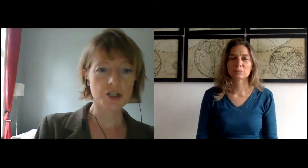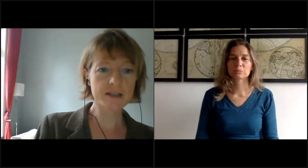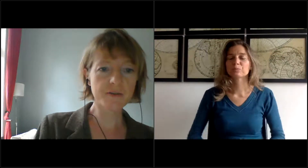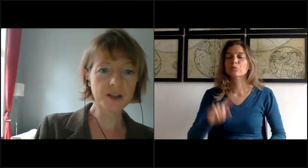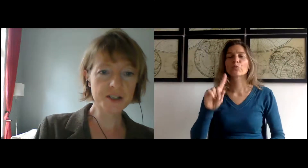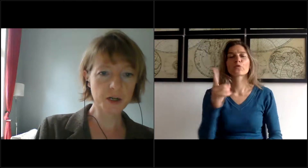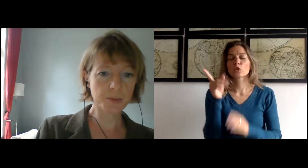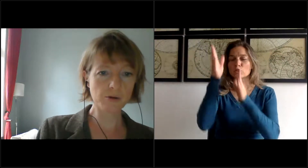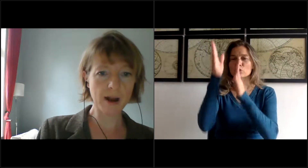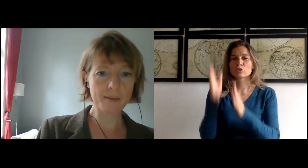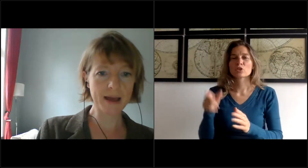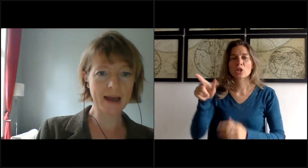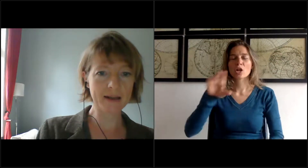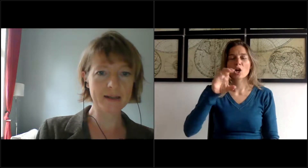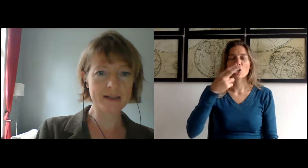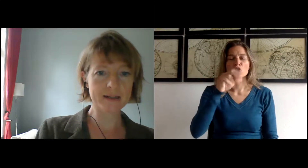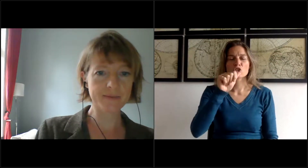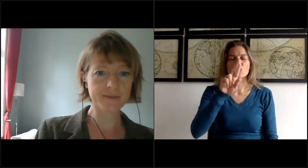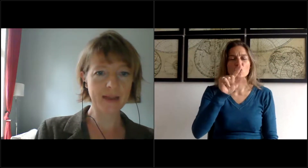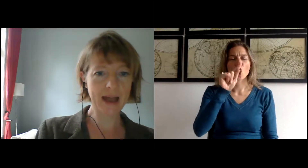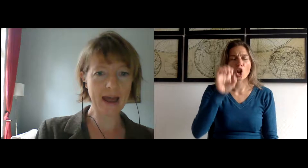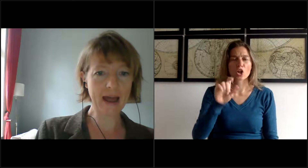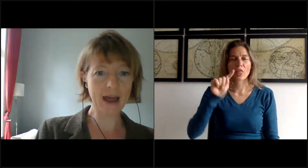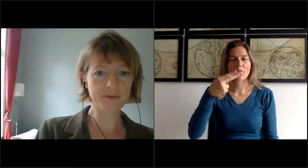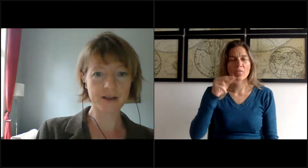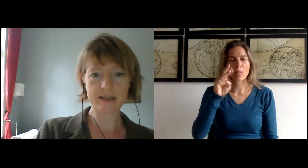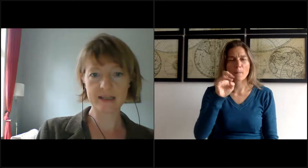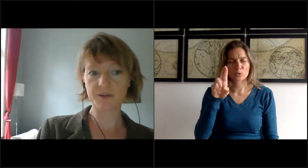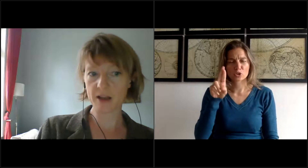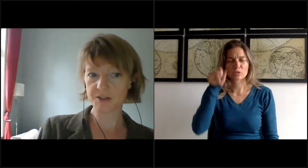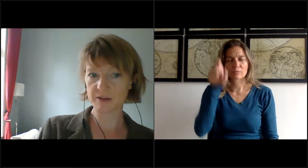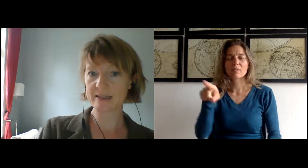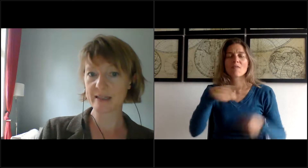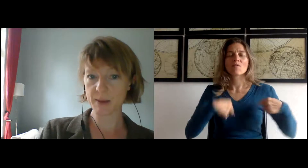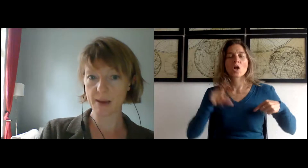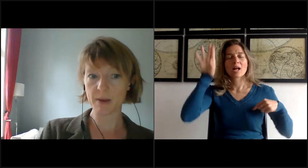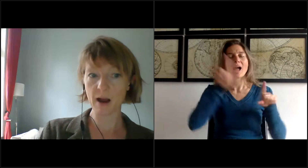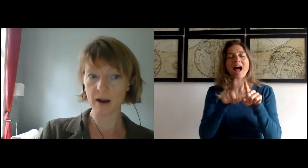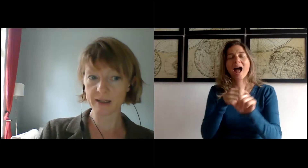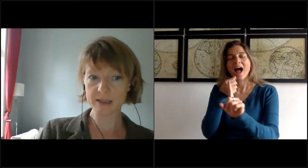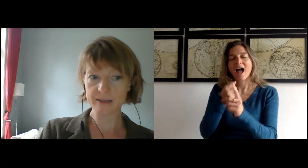She is a volunteer programme and advocacy advisor at CBM Ireland.